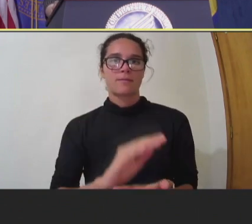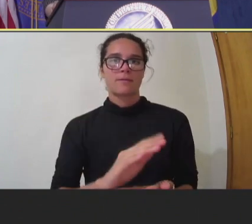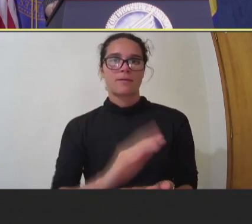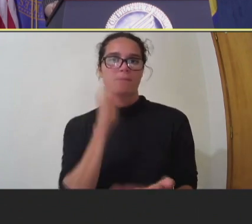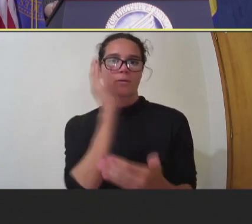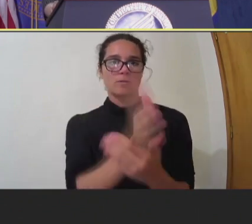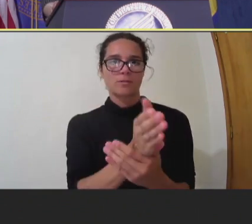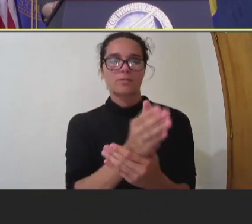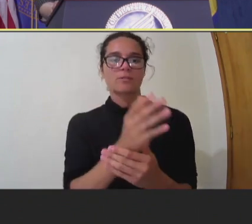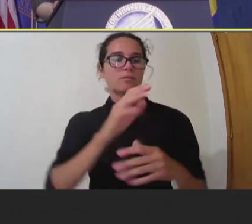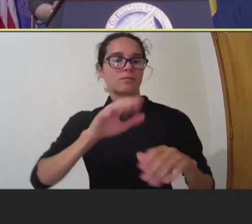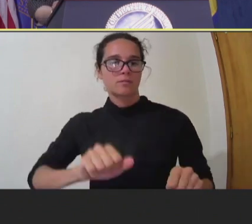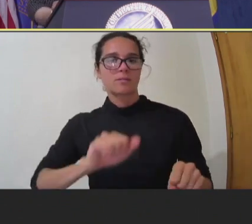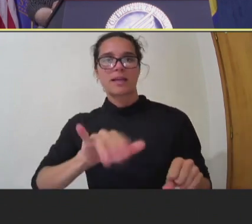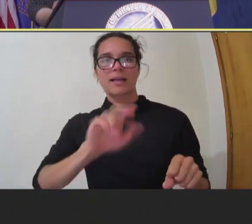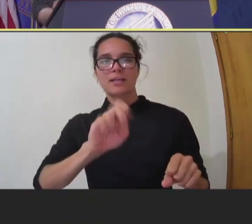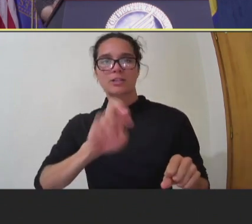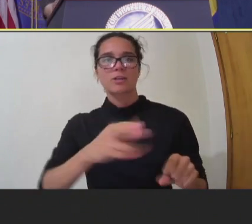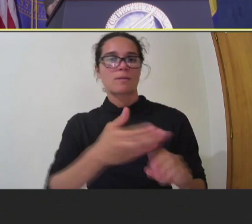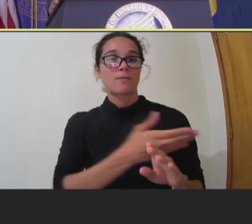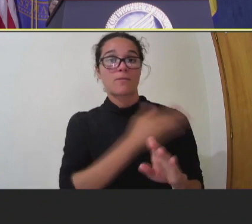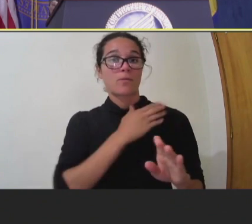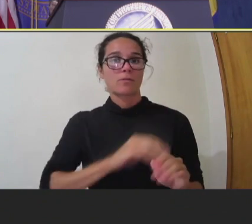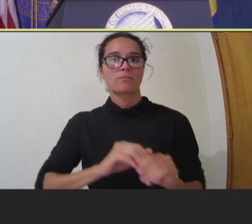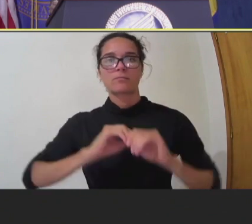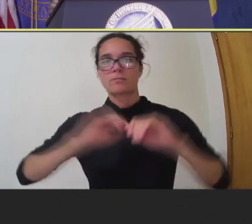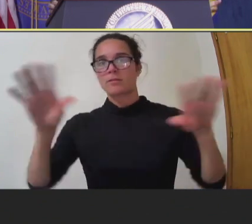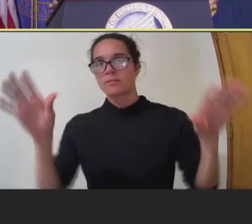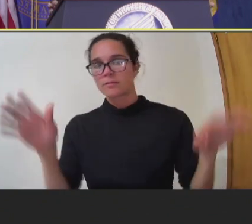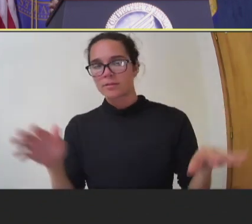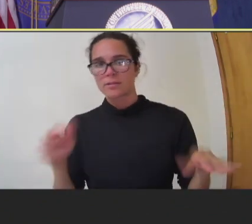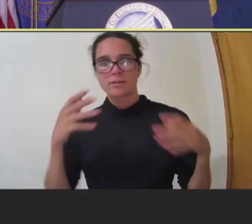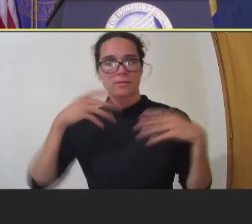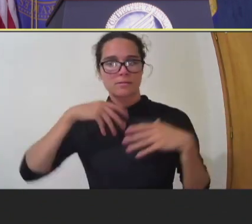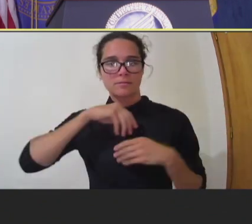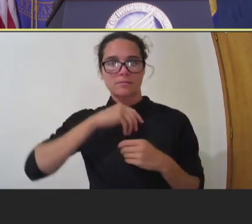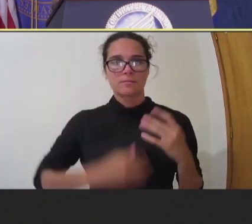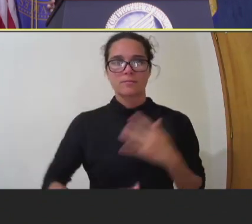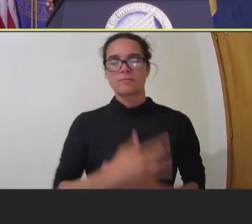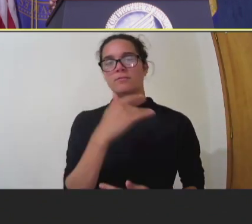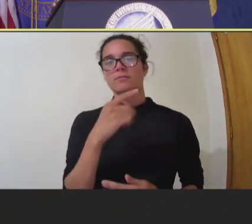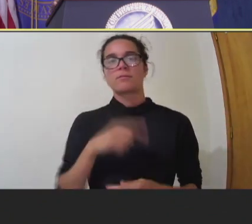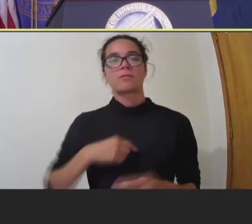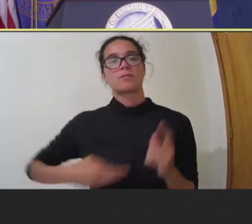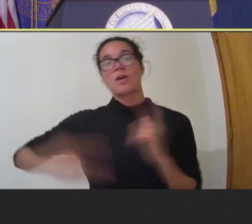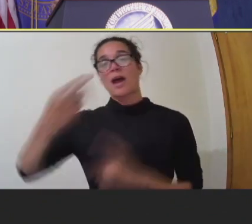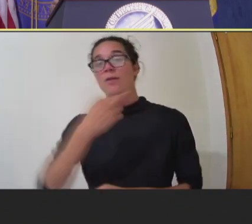stage or to prevent it. And then those at very high risk who have already had cancer diagnosed